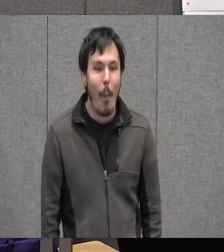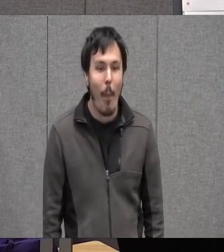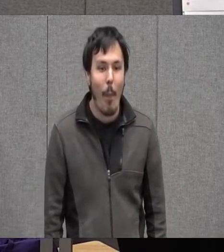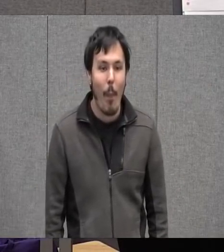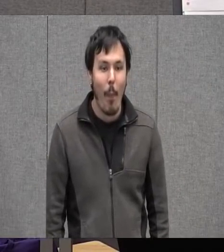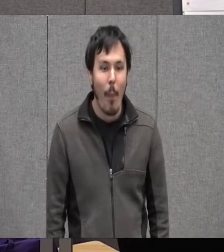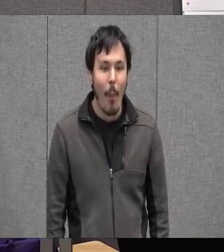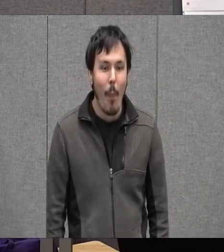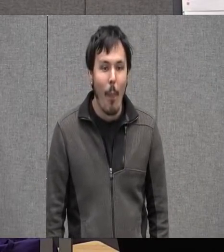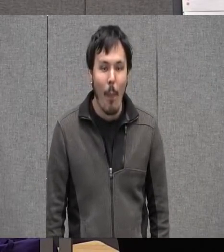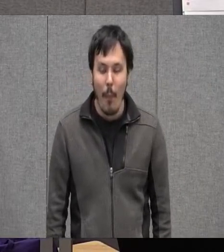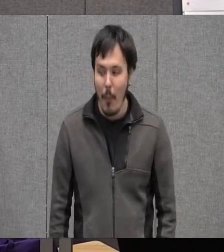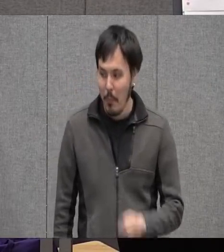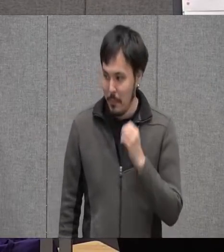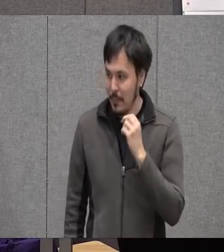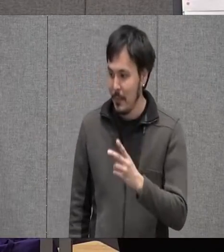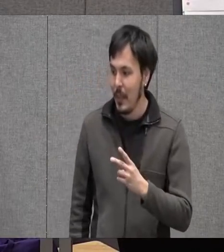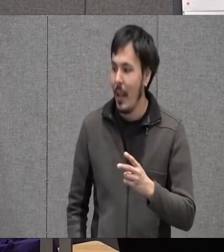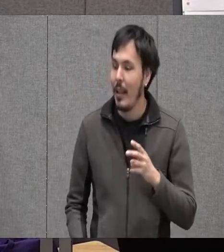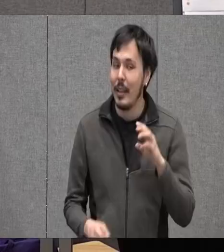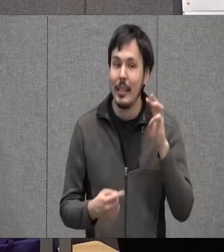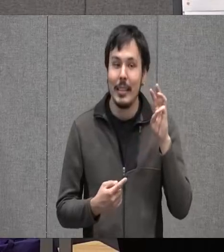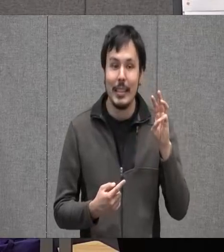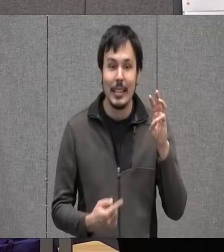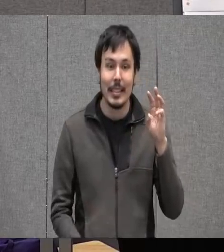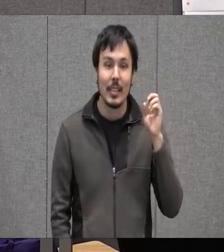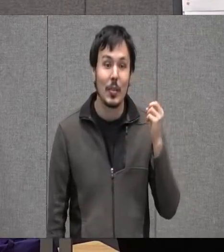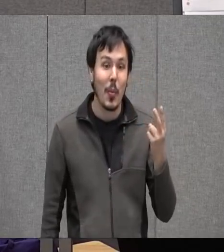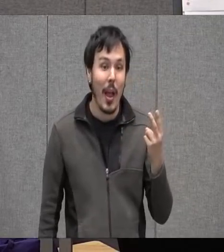All right. [Both] Six, 12,